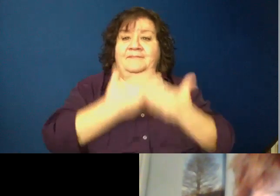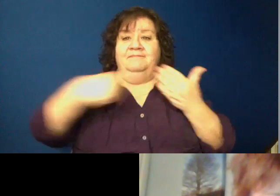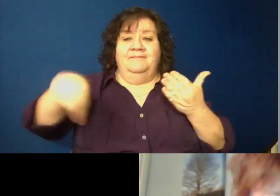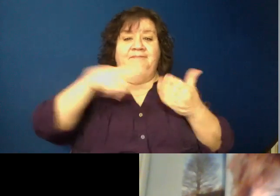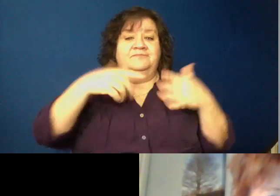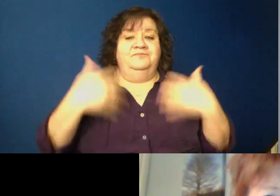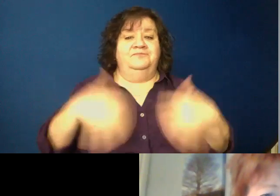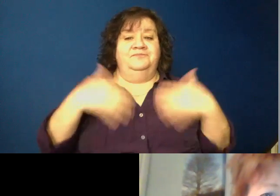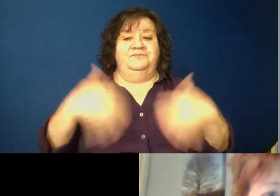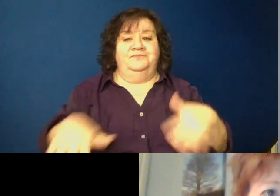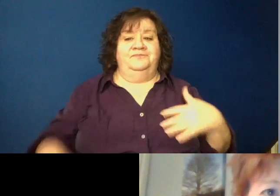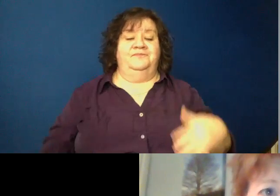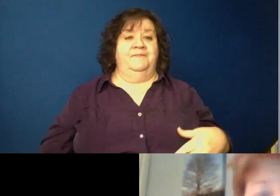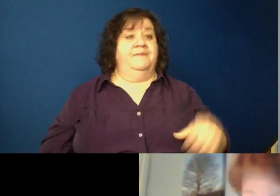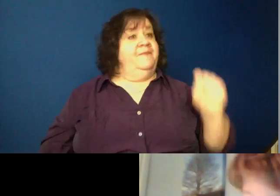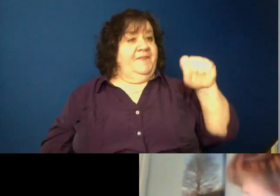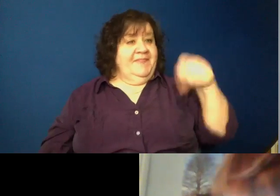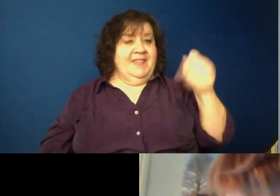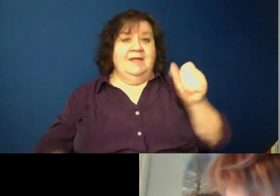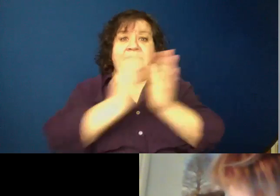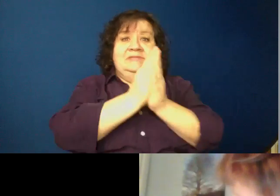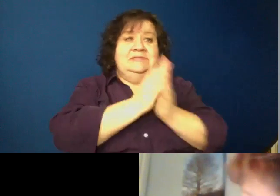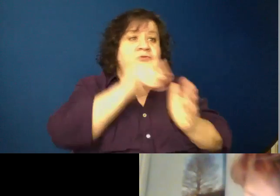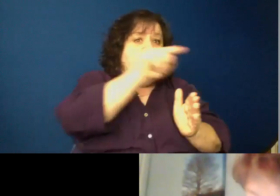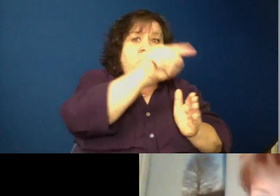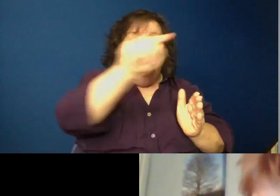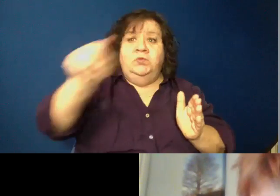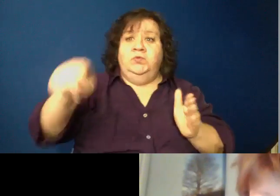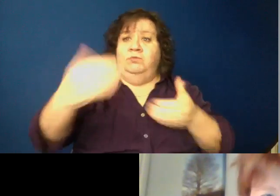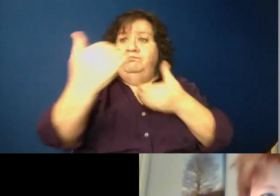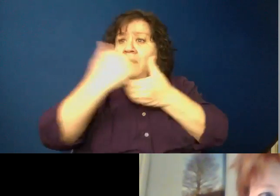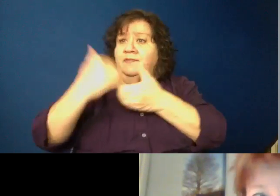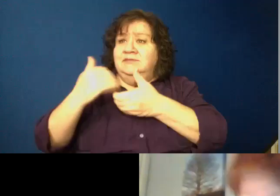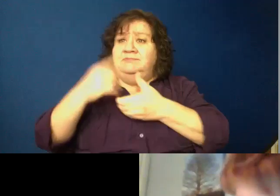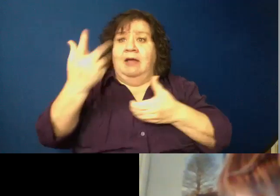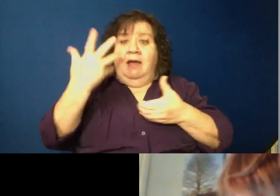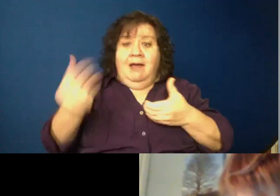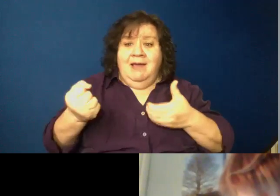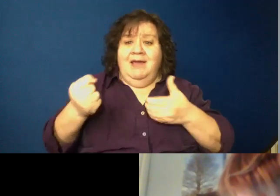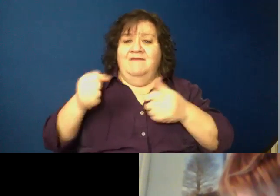suggestions how you want to use this paper and your work please please feel free to post them